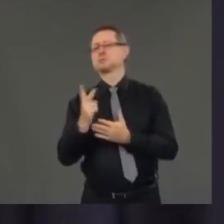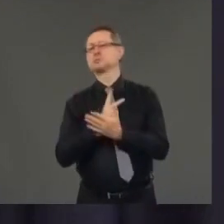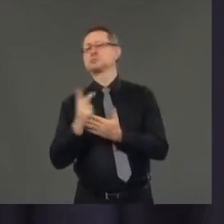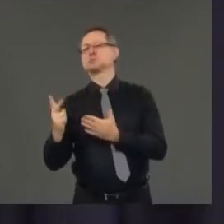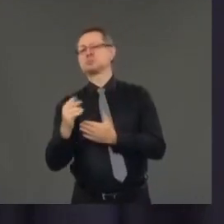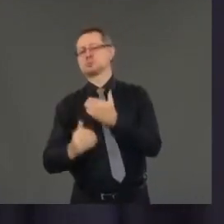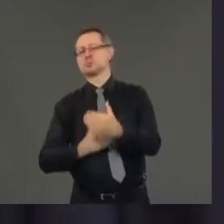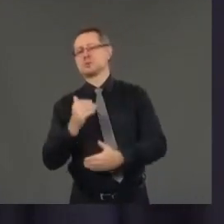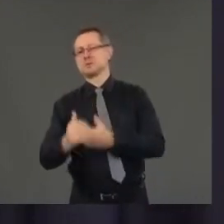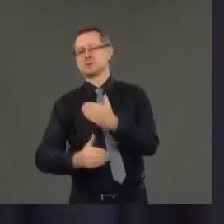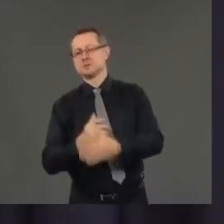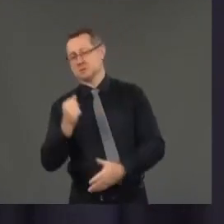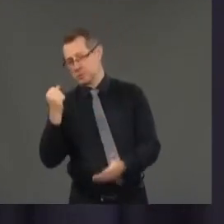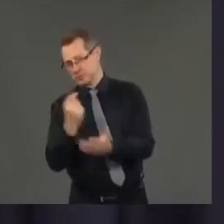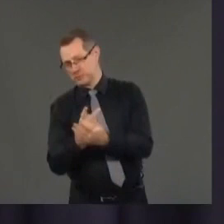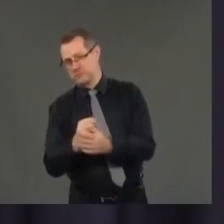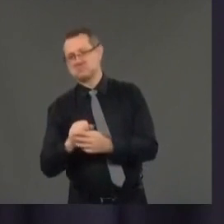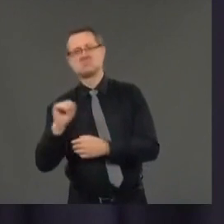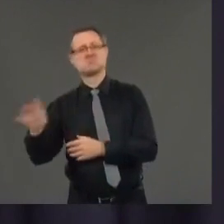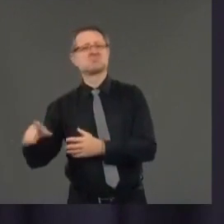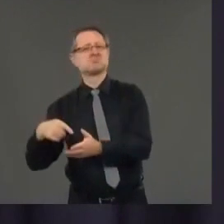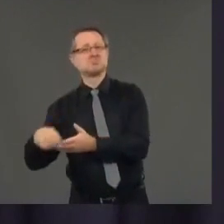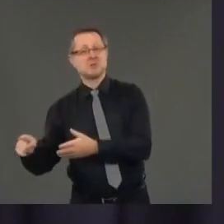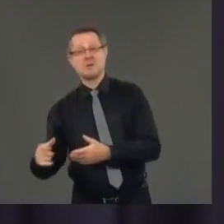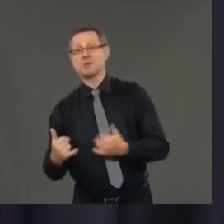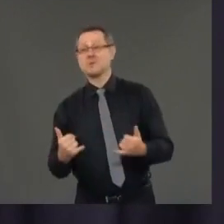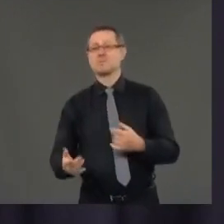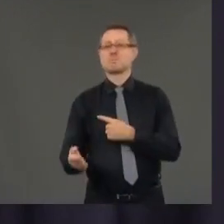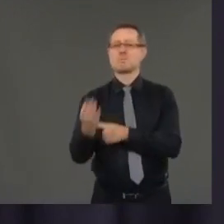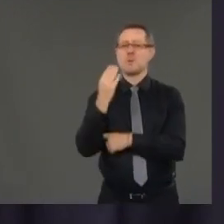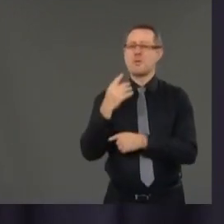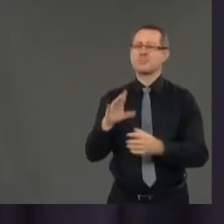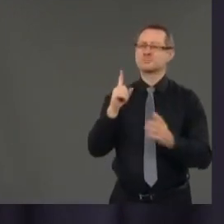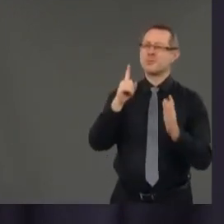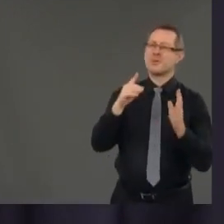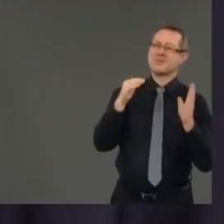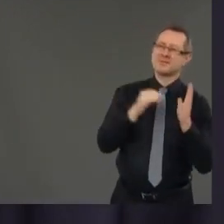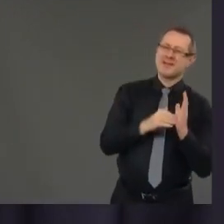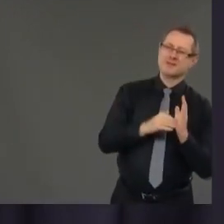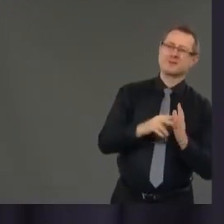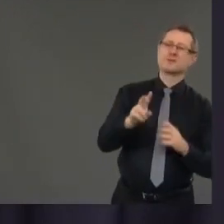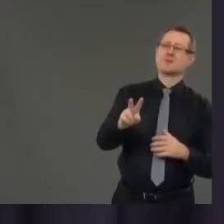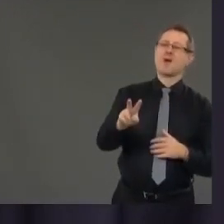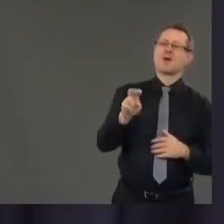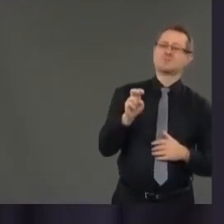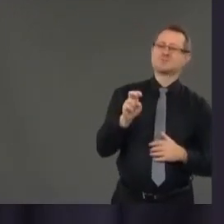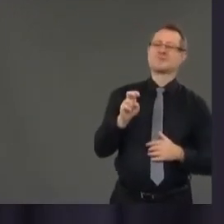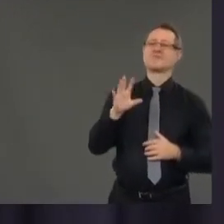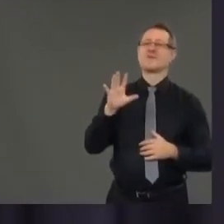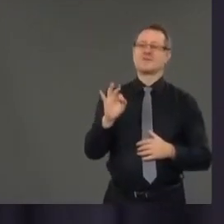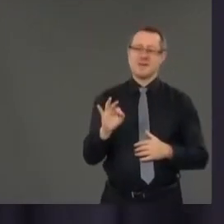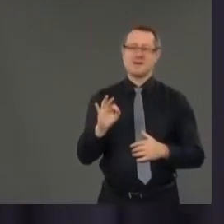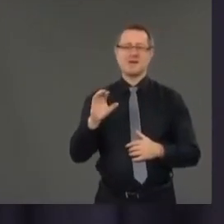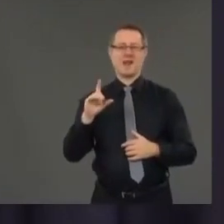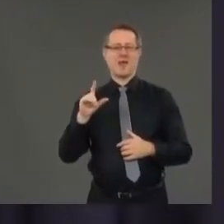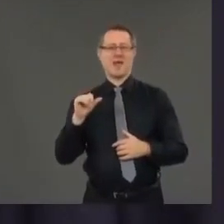LOOK AT CLAIMS THAT ARE THREE WEEKS OR OLDER BECAUSE WHEN IT'S A SUNNY DAY ISN'T JULY, IT TAKES